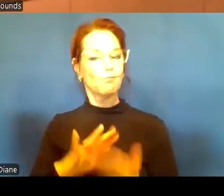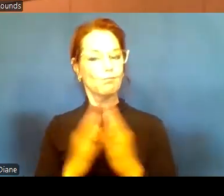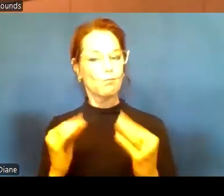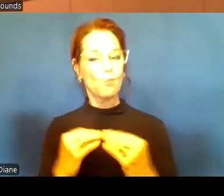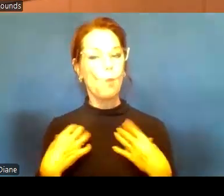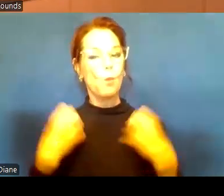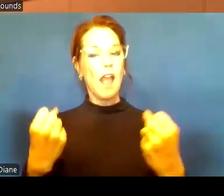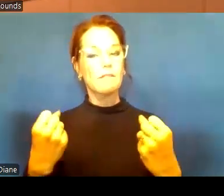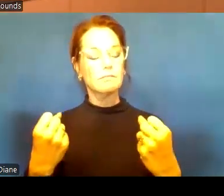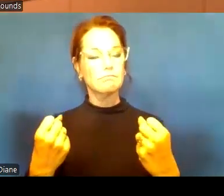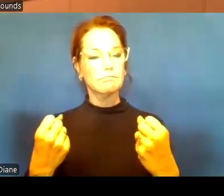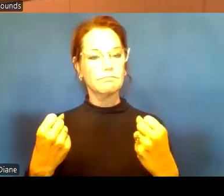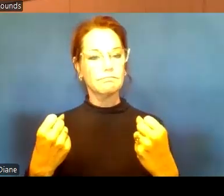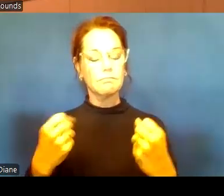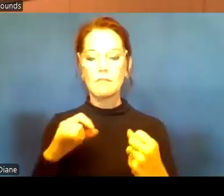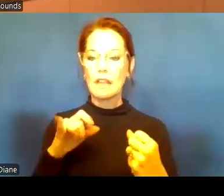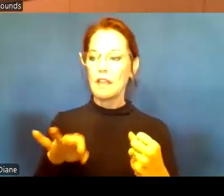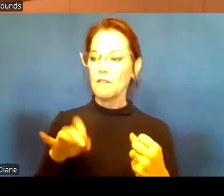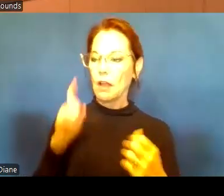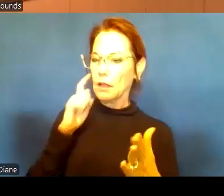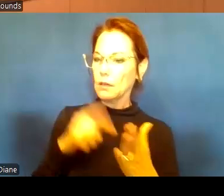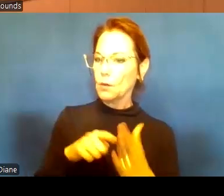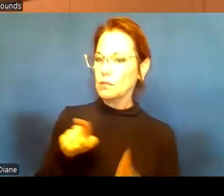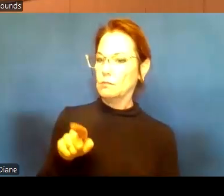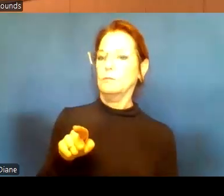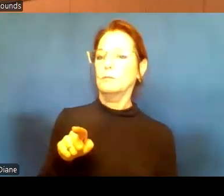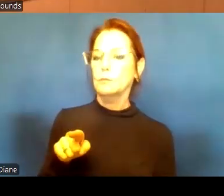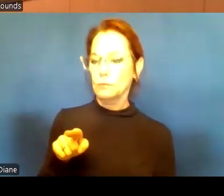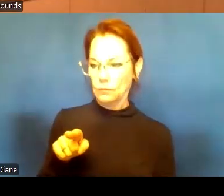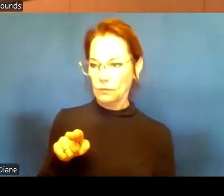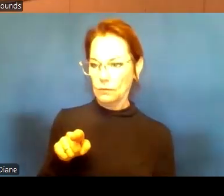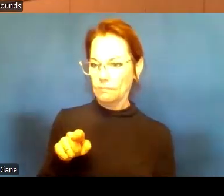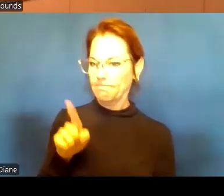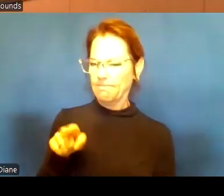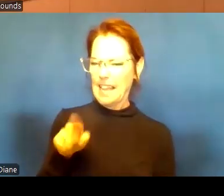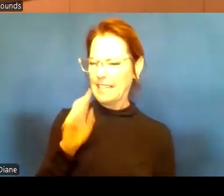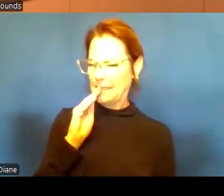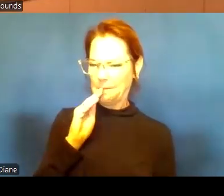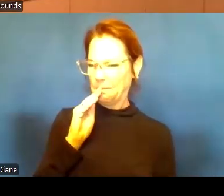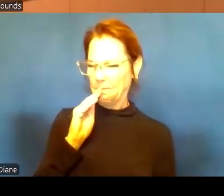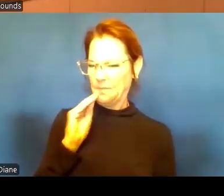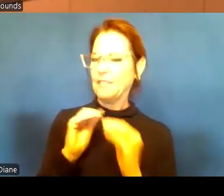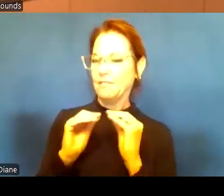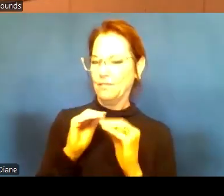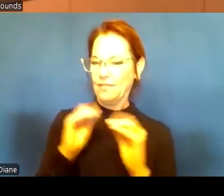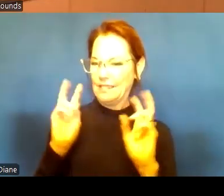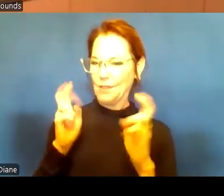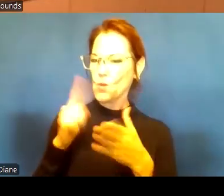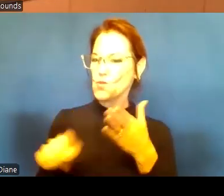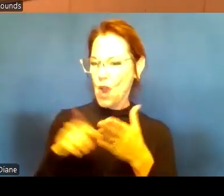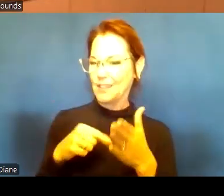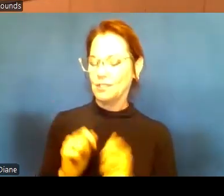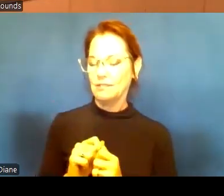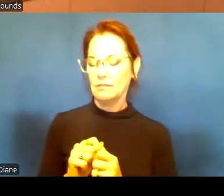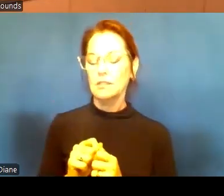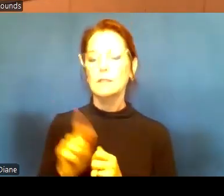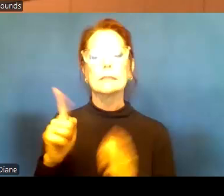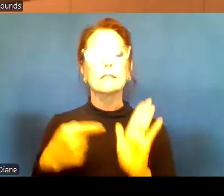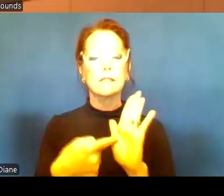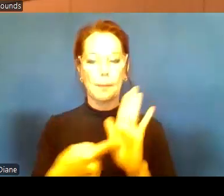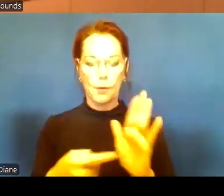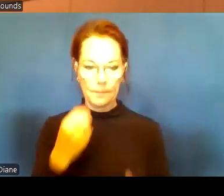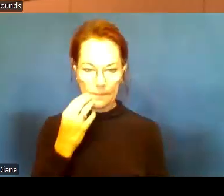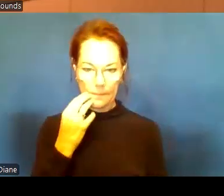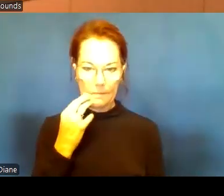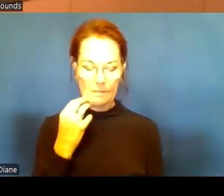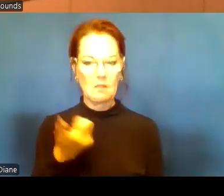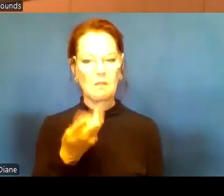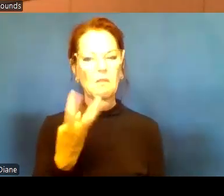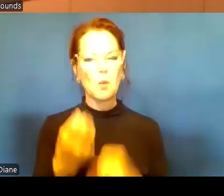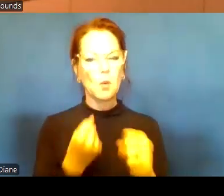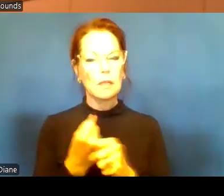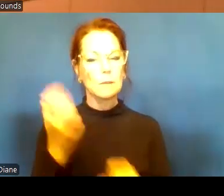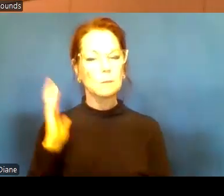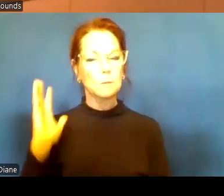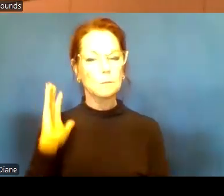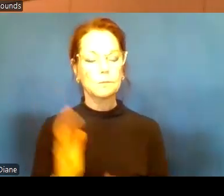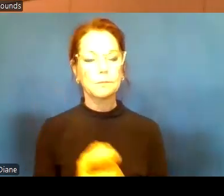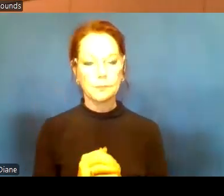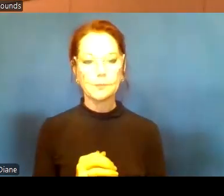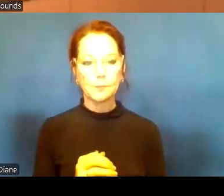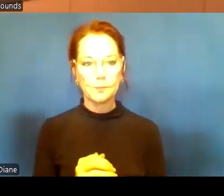when I see things that needs correction um and an example is um several years ago there was um